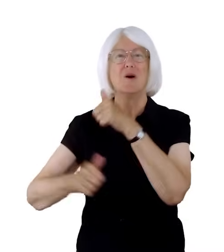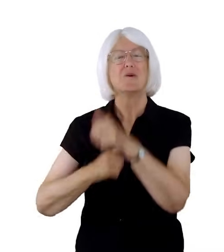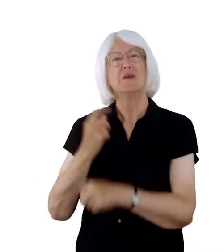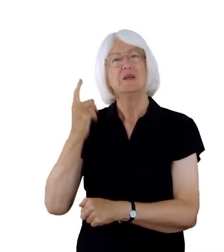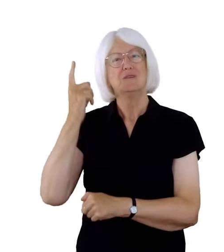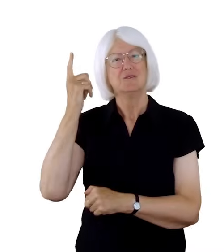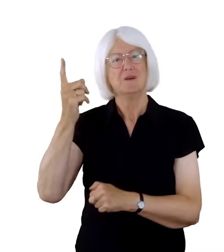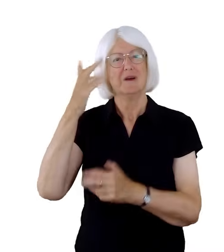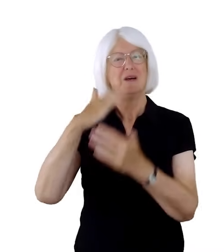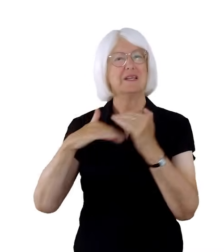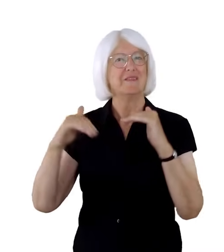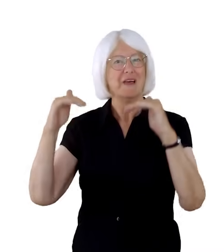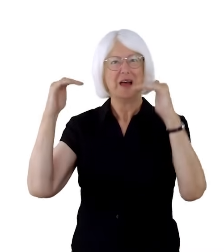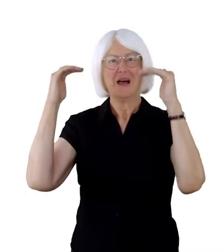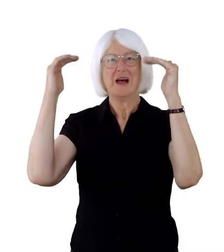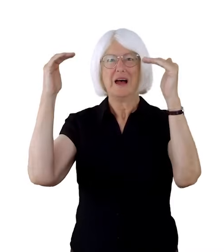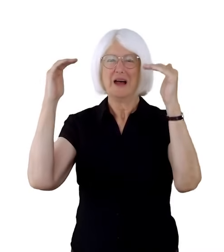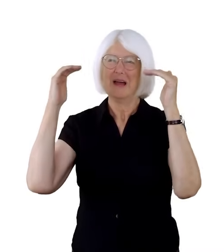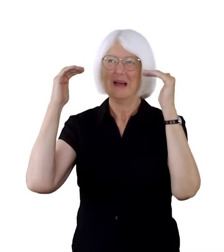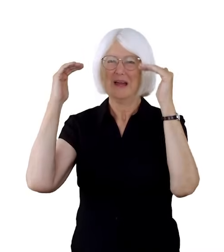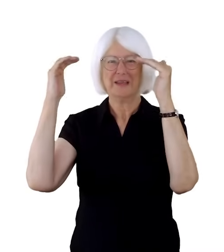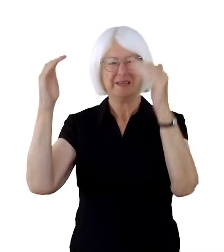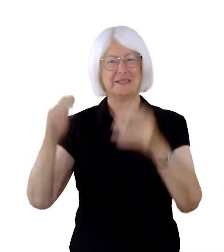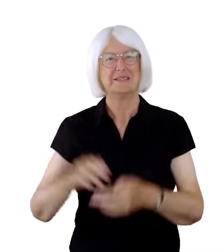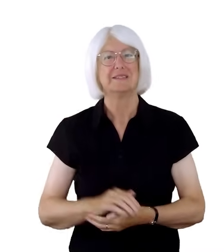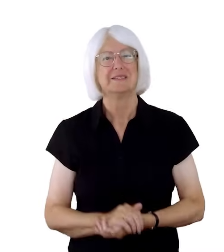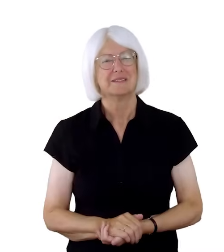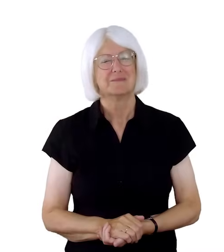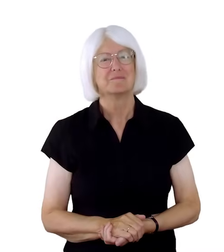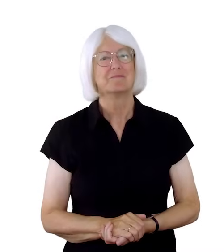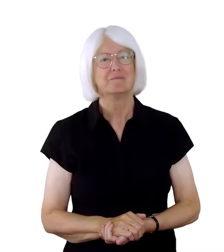Glory to God in the highest